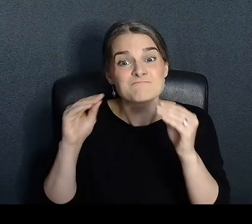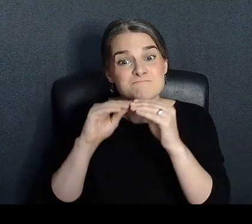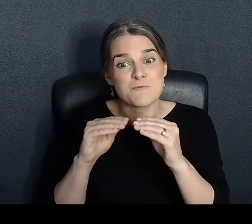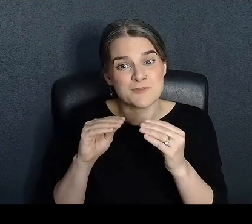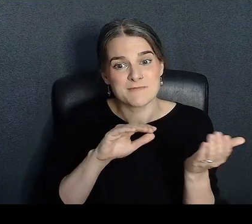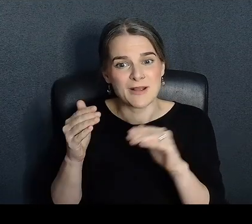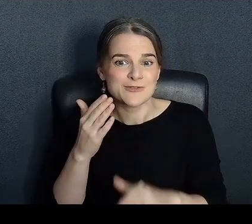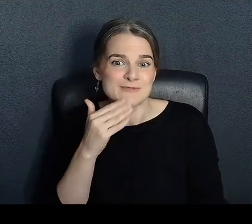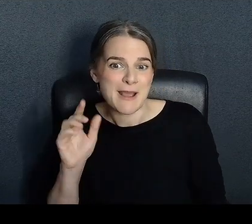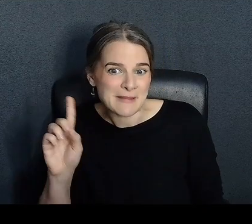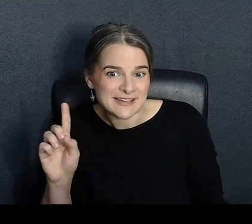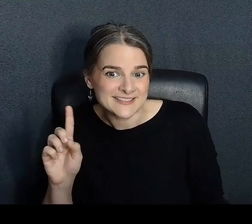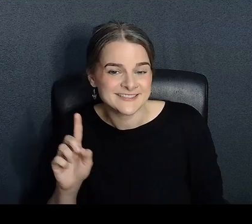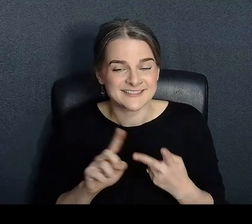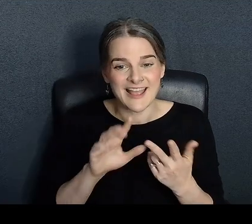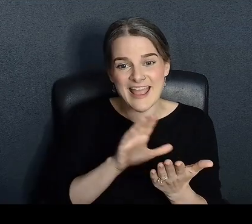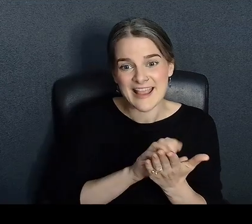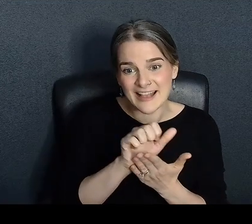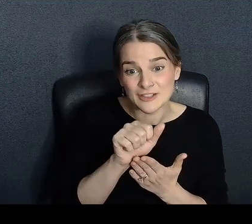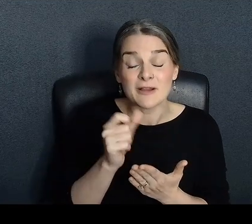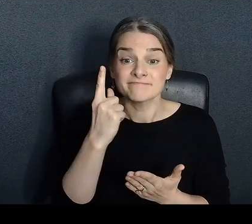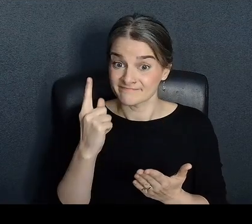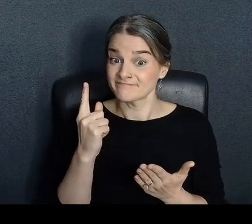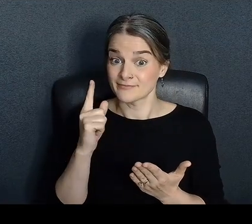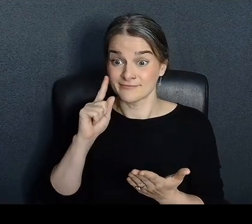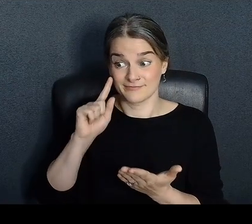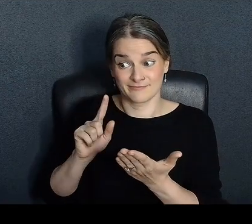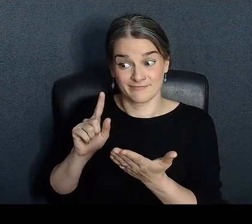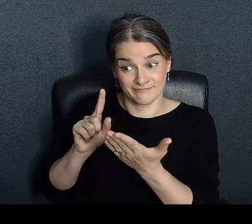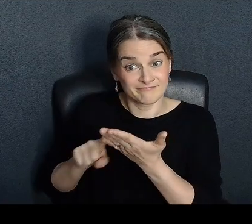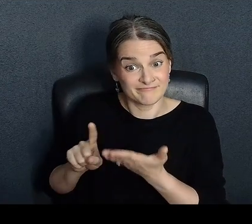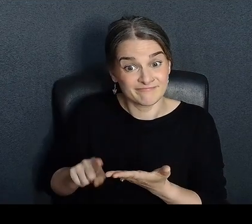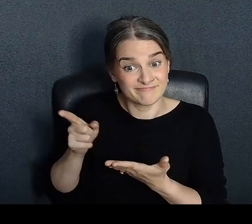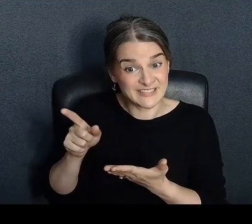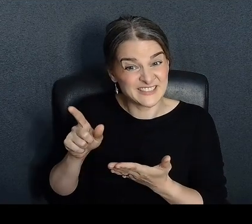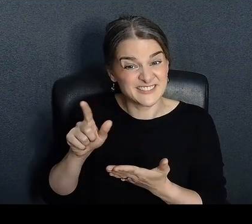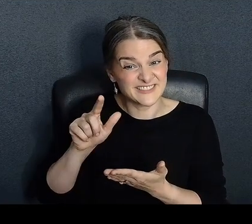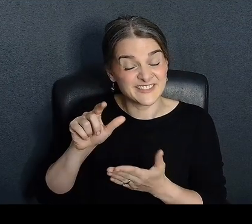Association, that hearing losses associated with other common